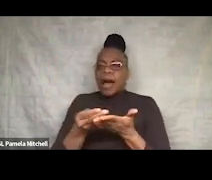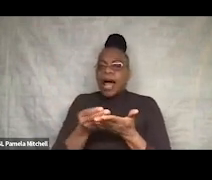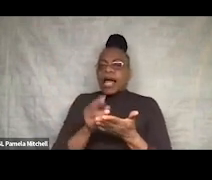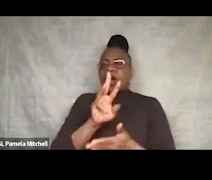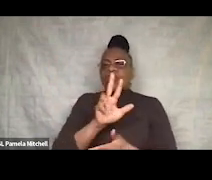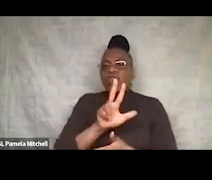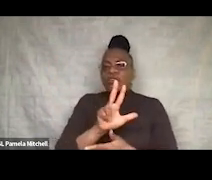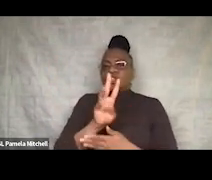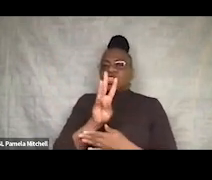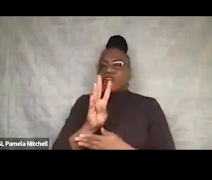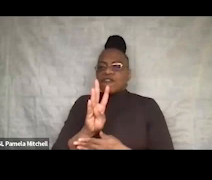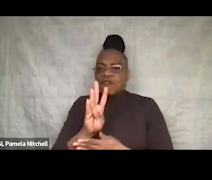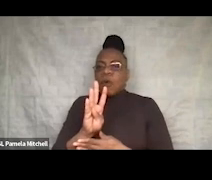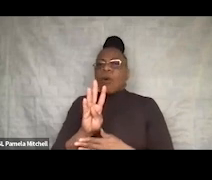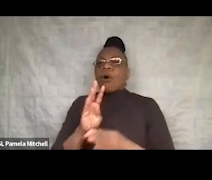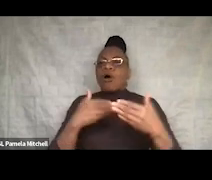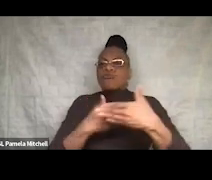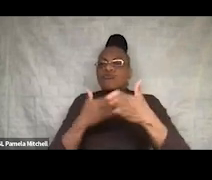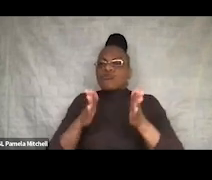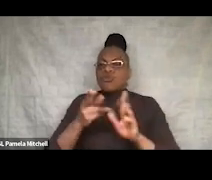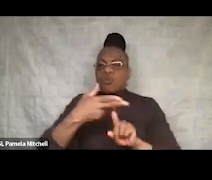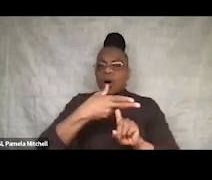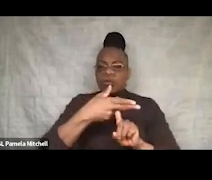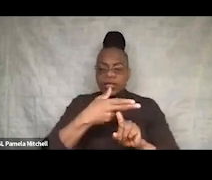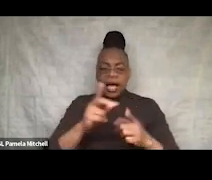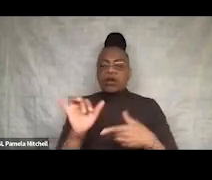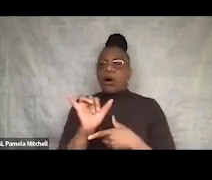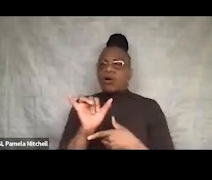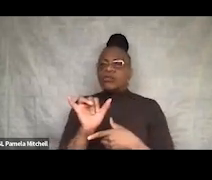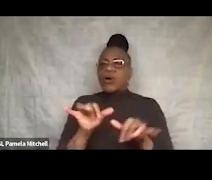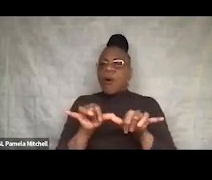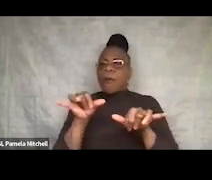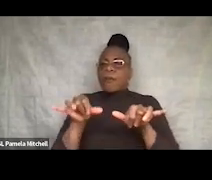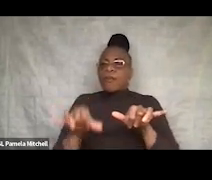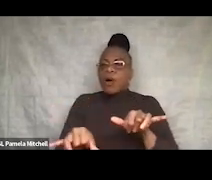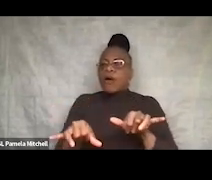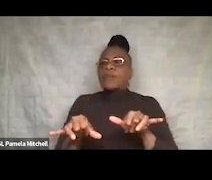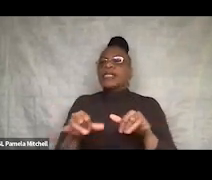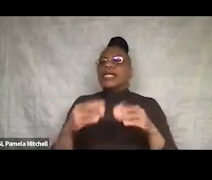and we had some permanent housing vouchers attached to the navigation center as well,